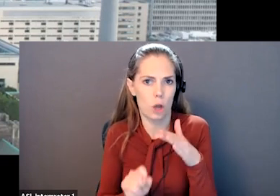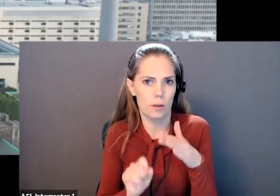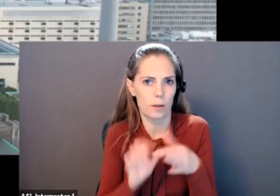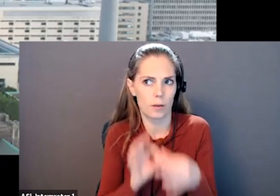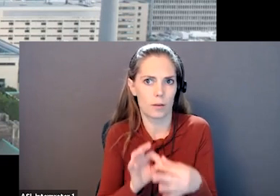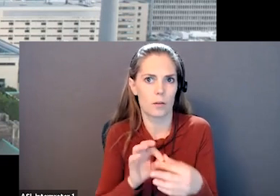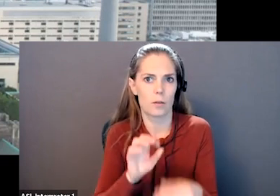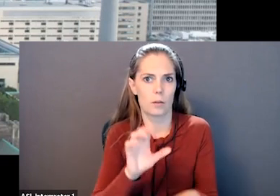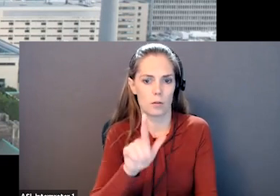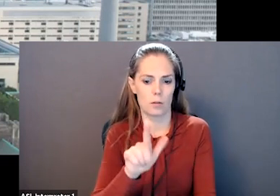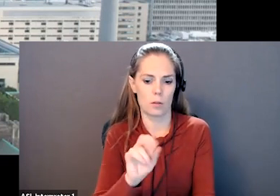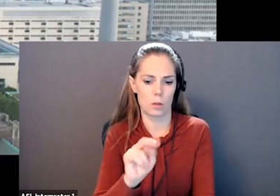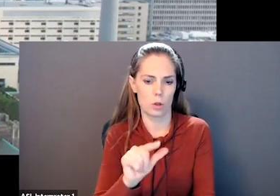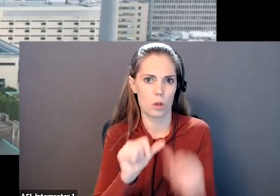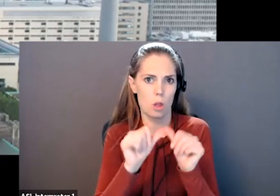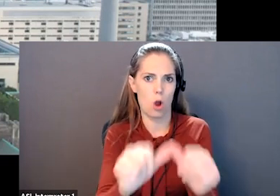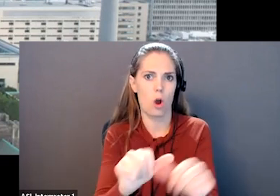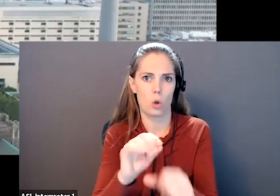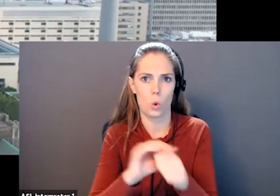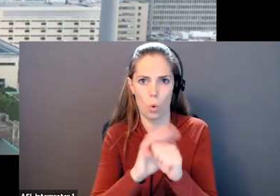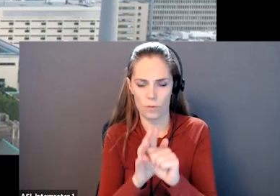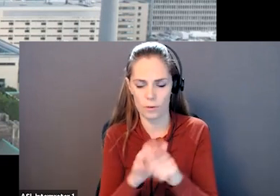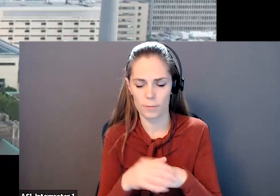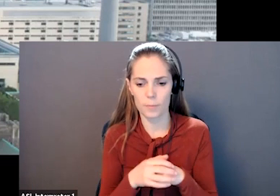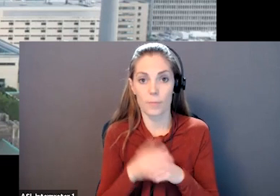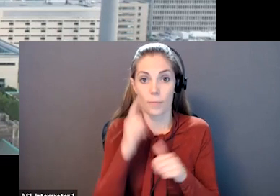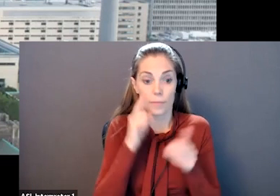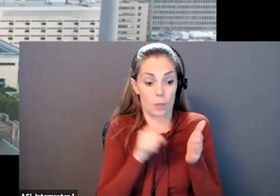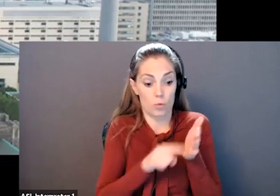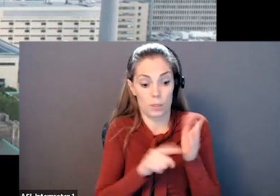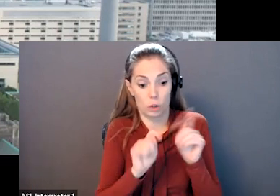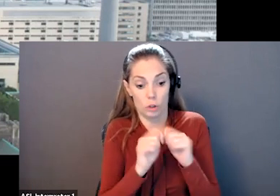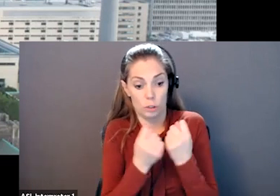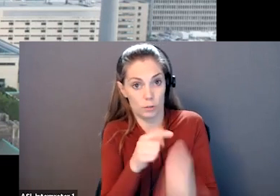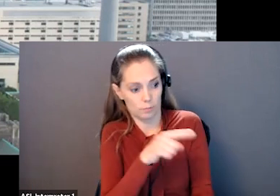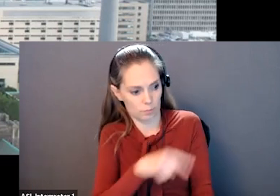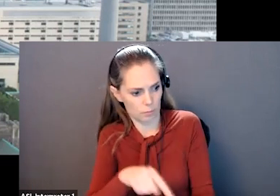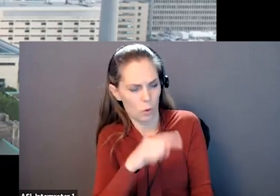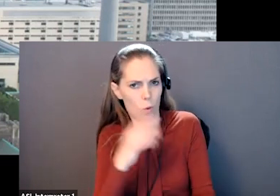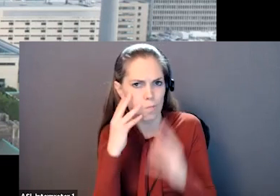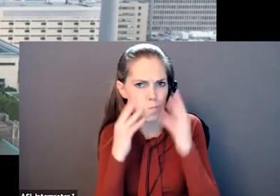a really strong research team which includes many people with lived experiences with long COVID and